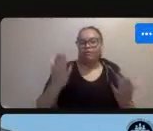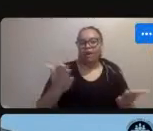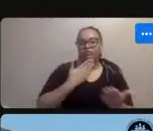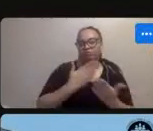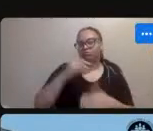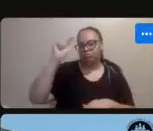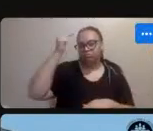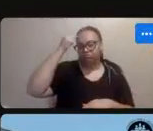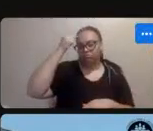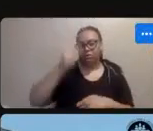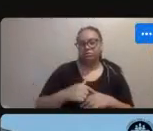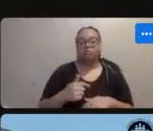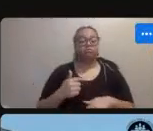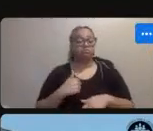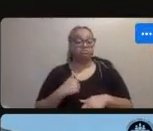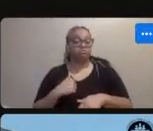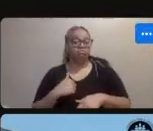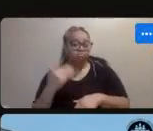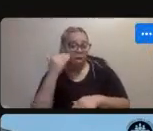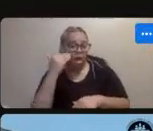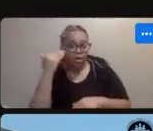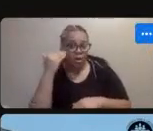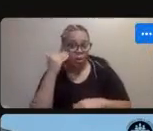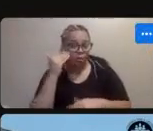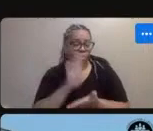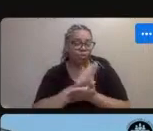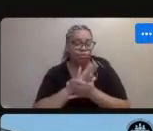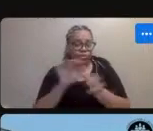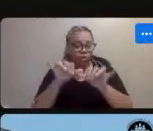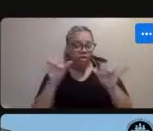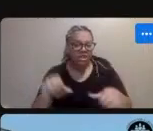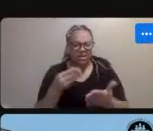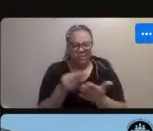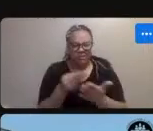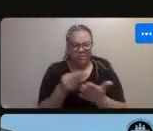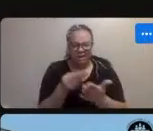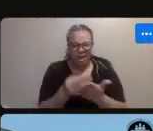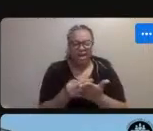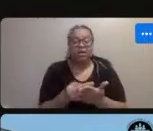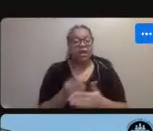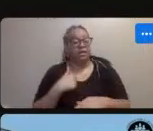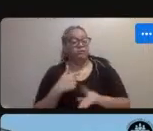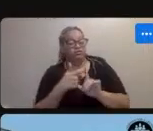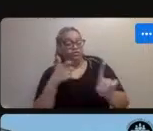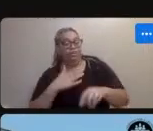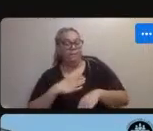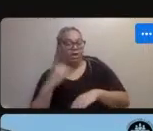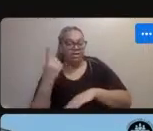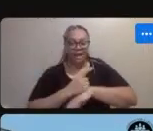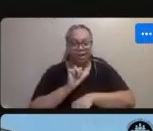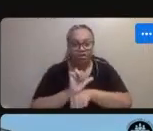BOARD EXPERIENCE. SO WE'RE ABLE TO PROVIDE STRONG GOVERNANCE.